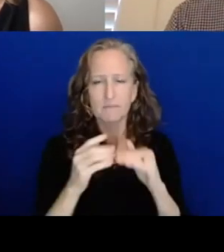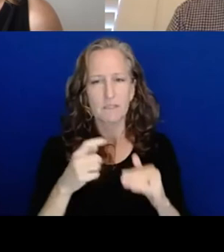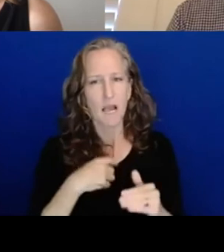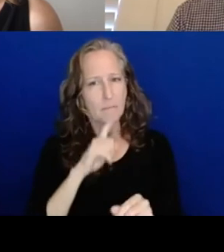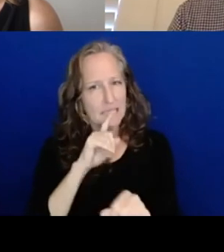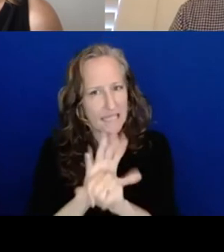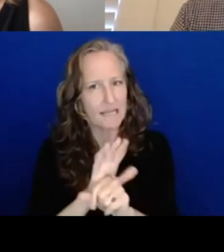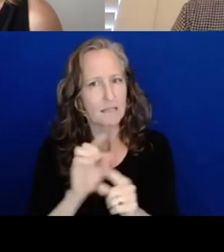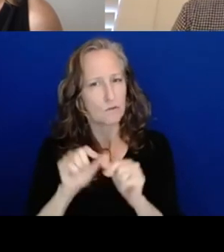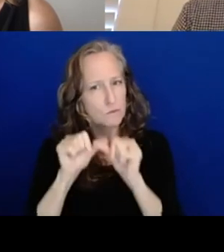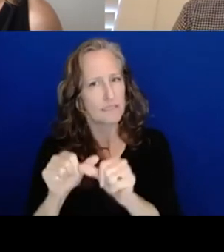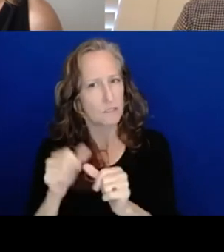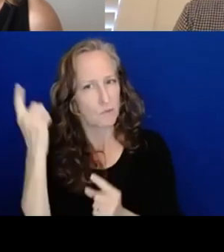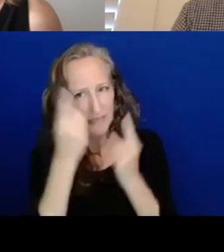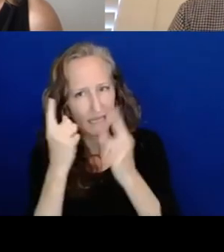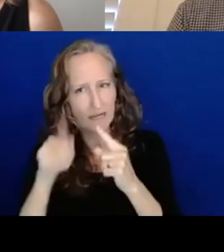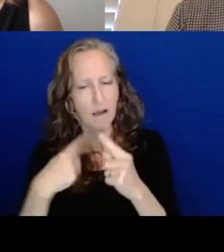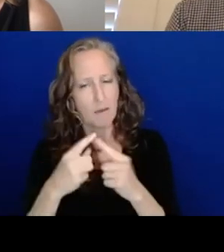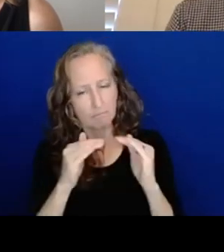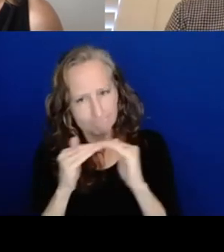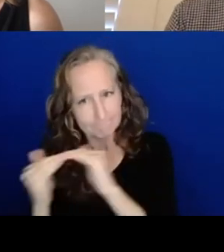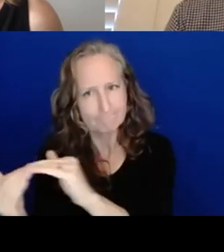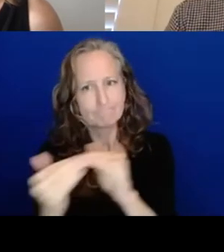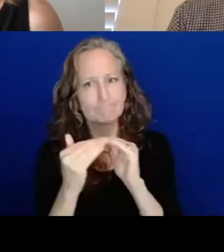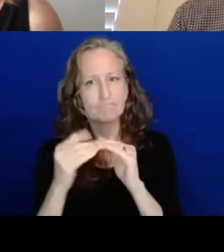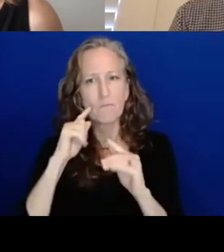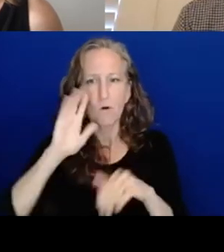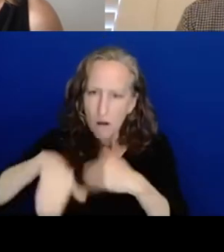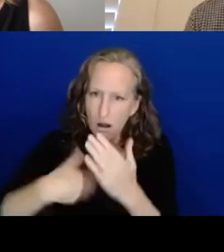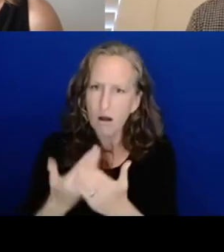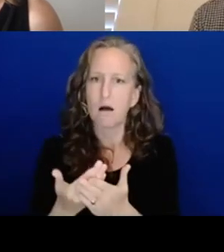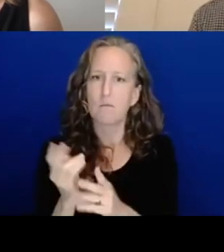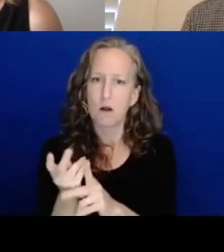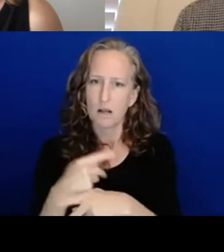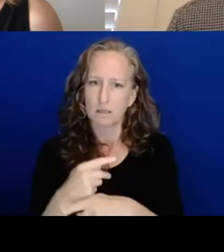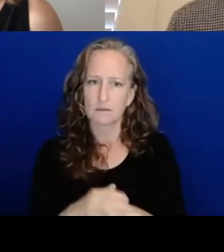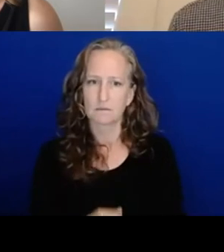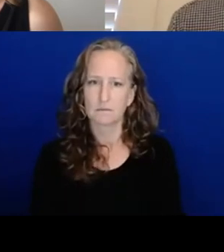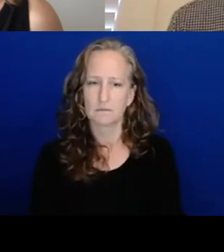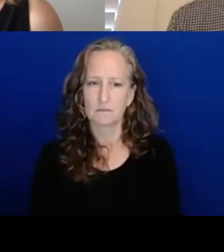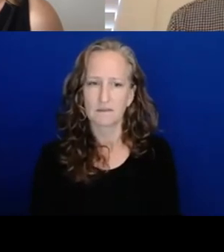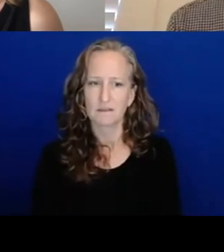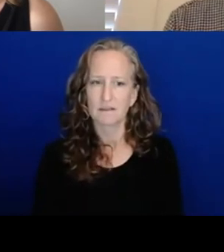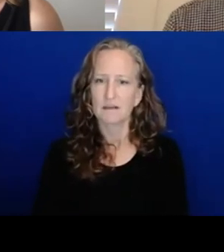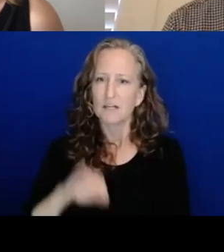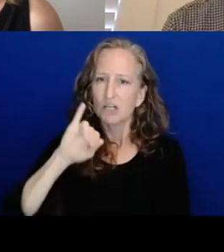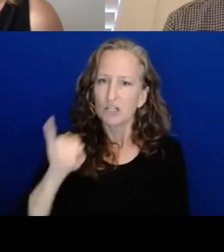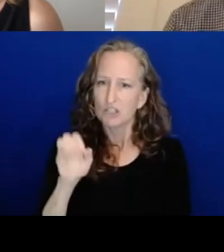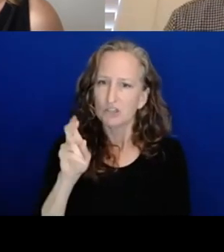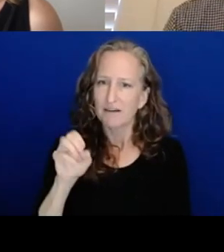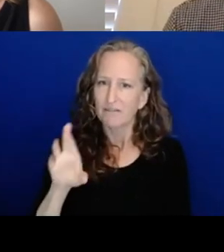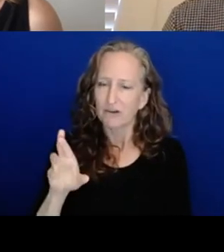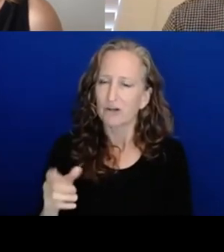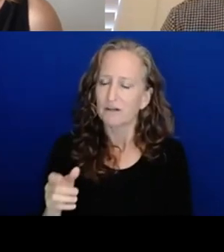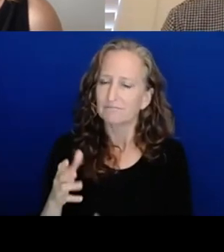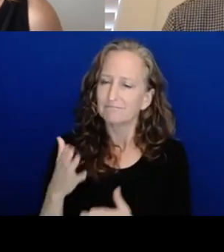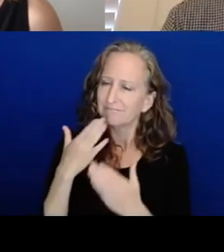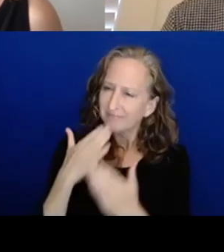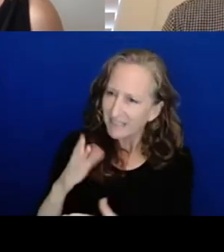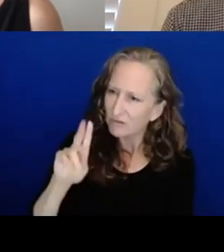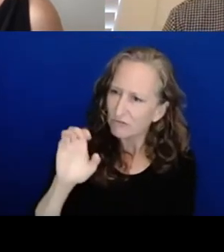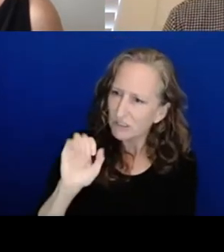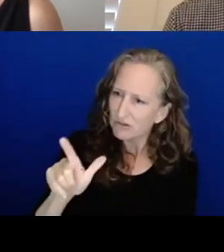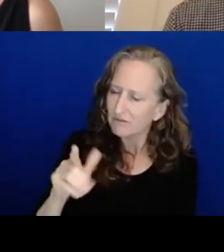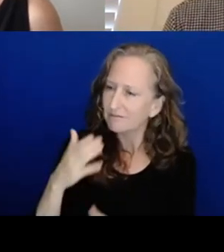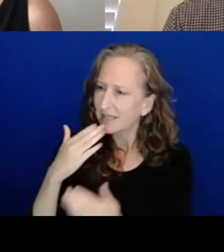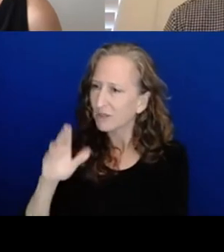That was incredible. I'll go next. Thank you, Rachel and Ulysses. We have been doing community